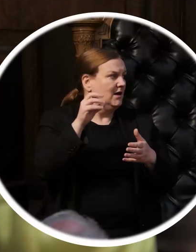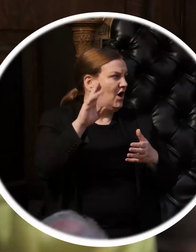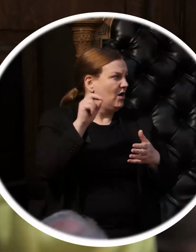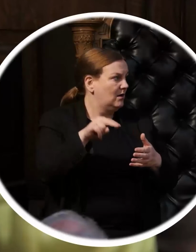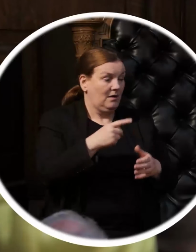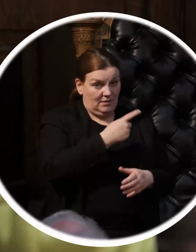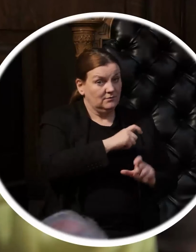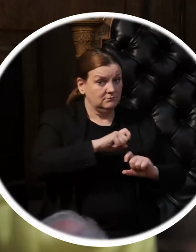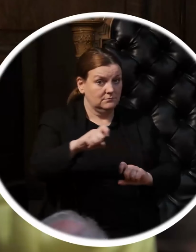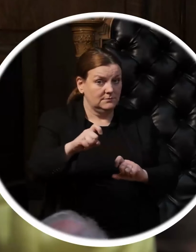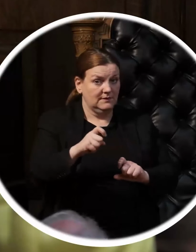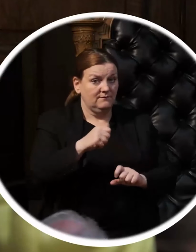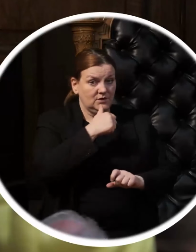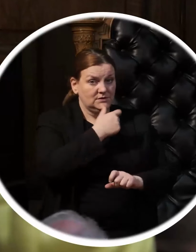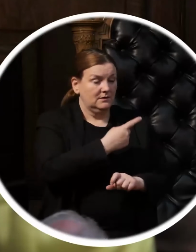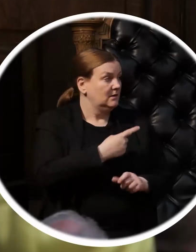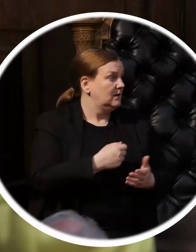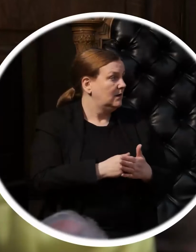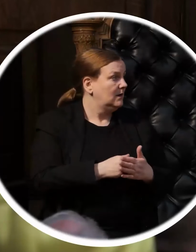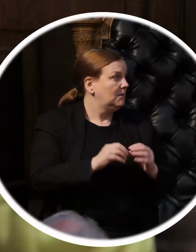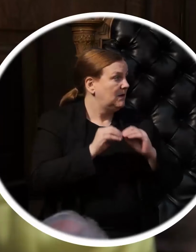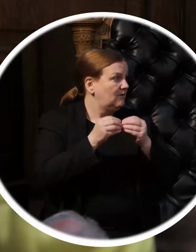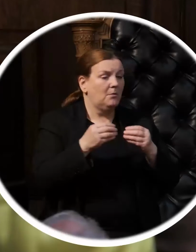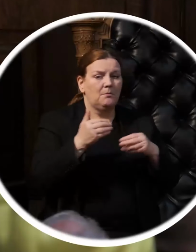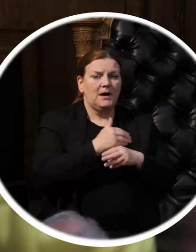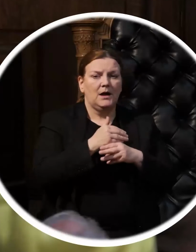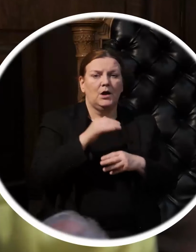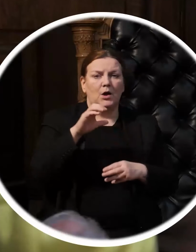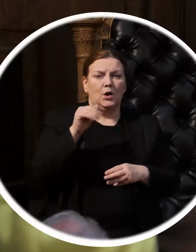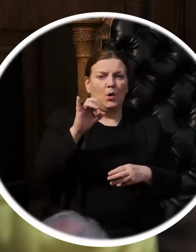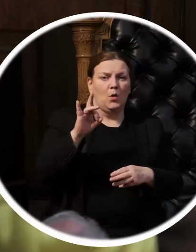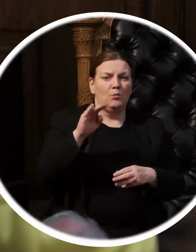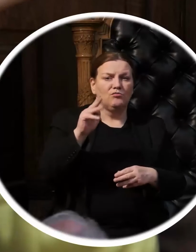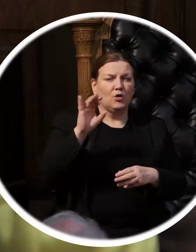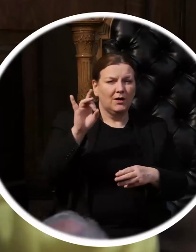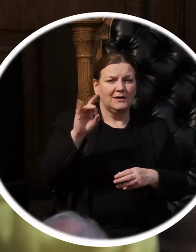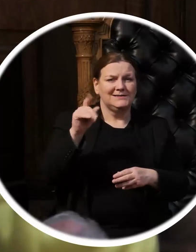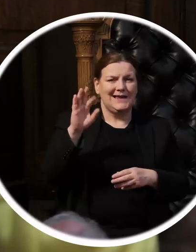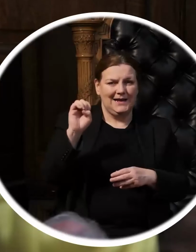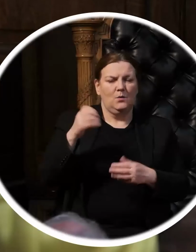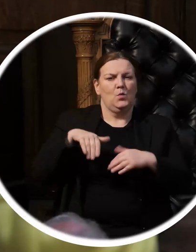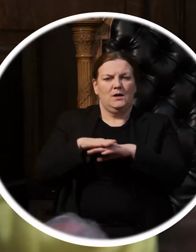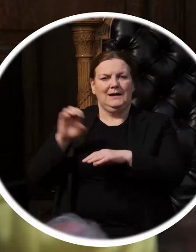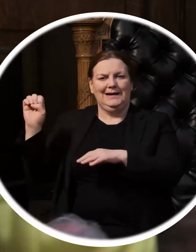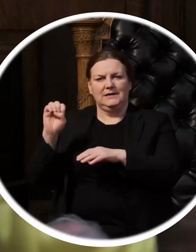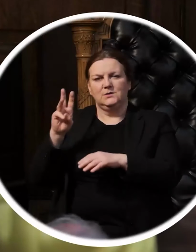They're manufactured by Coalbrookdale, which is a company in Wiltshire and installed in 1844.